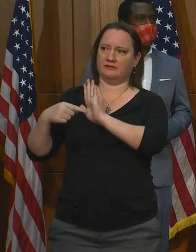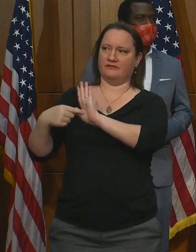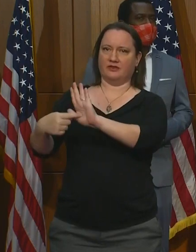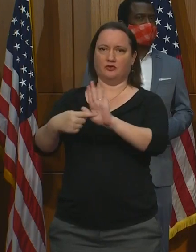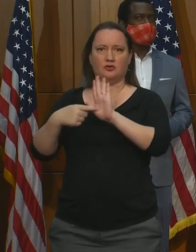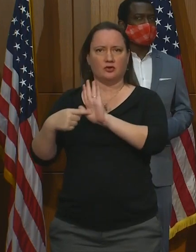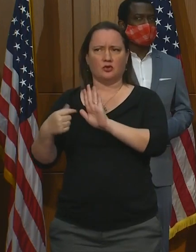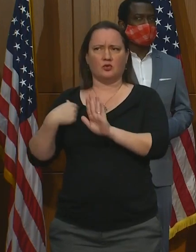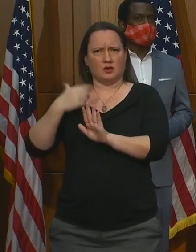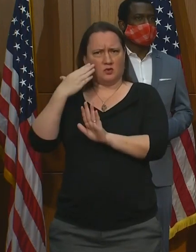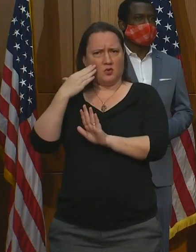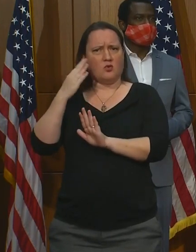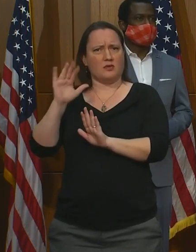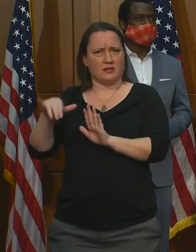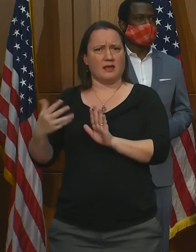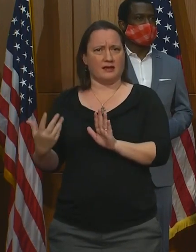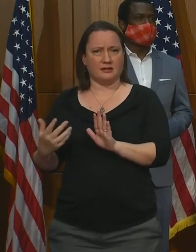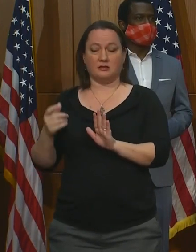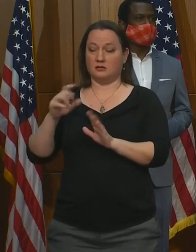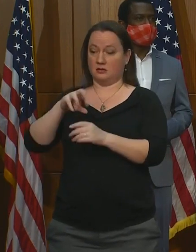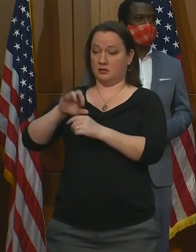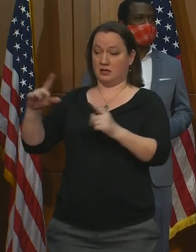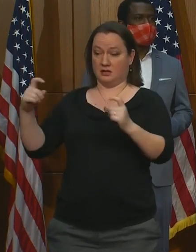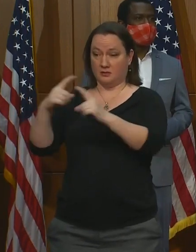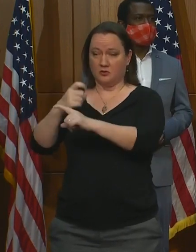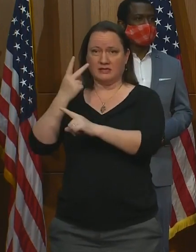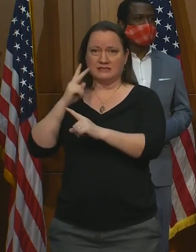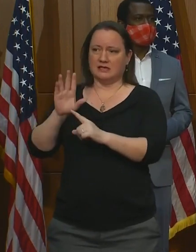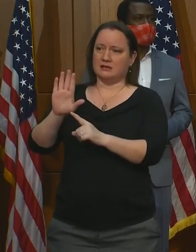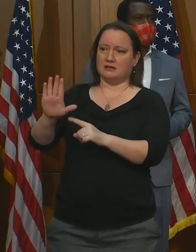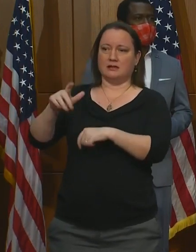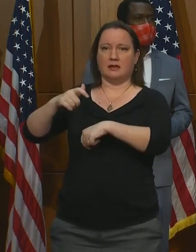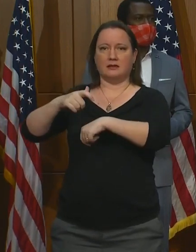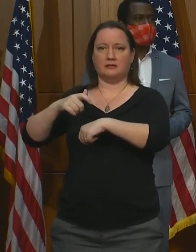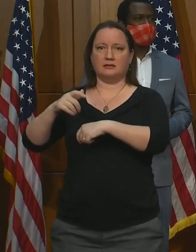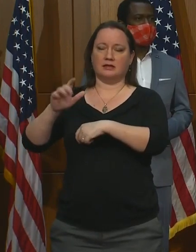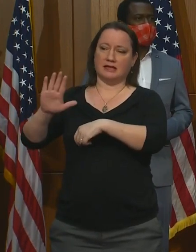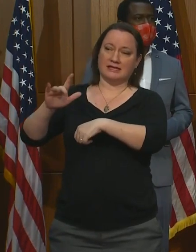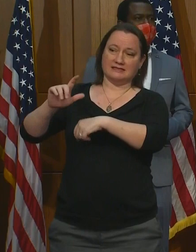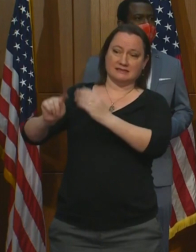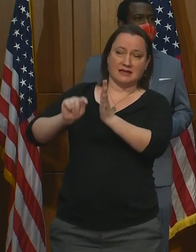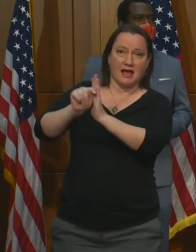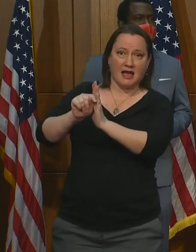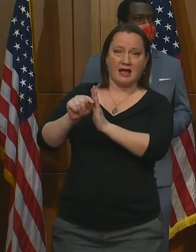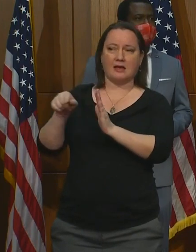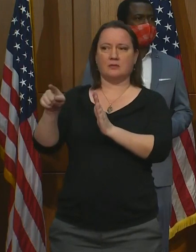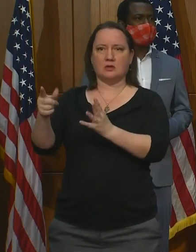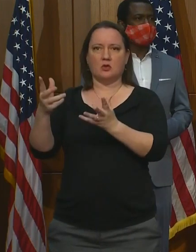COMPLICATED FIGURE AND WE ALL KNOW. BUT IN HIS COMPLEXITIES